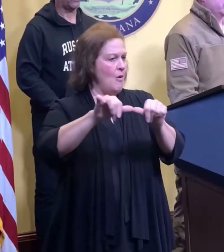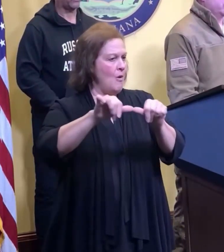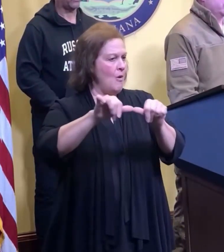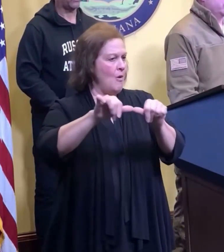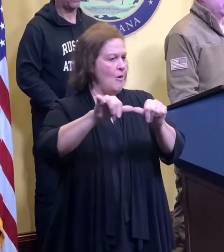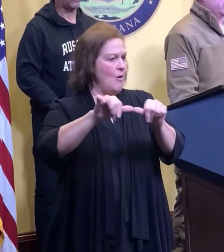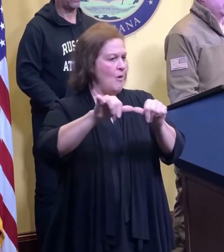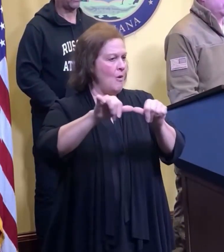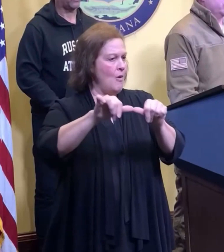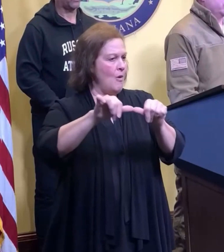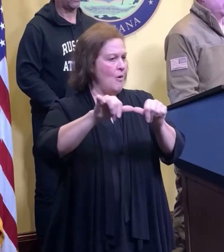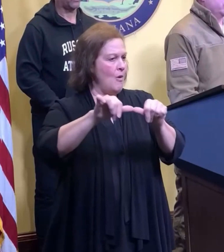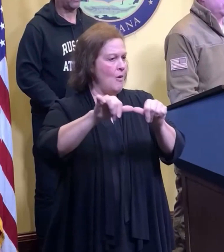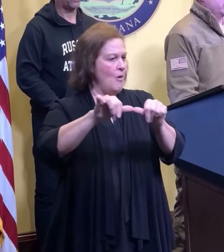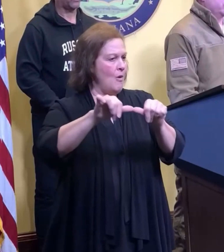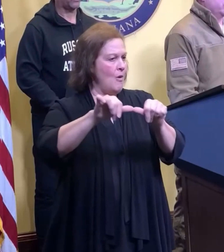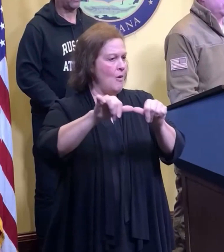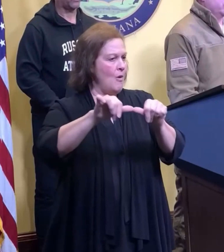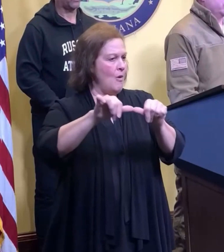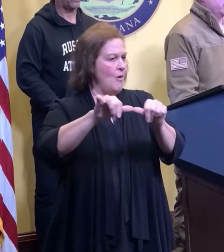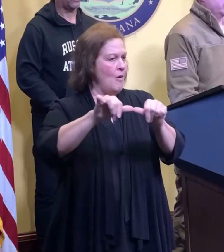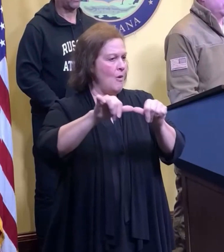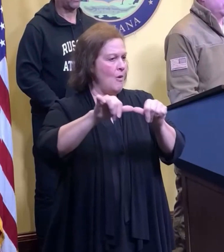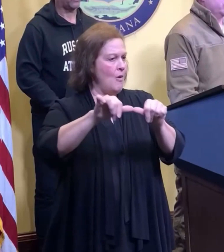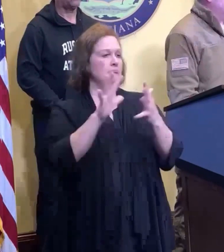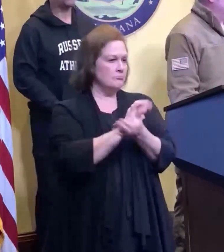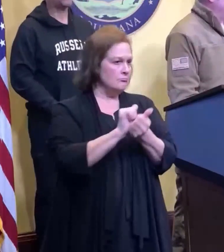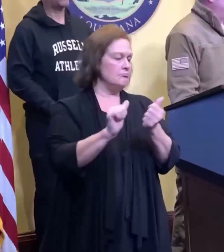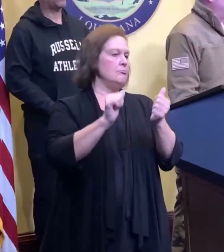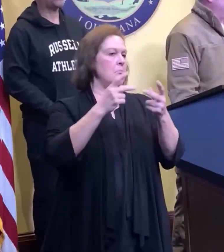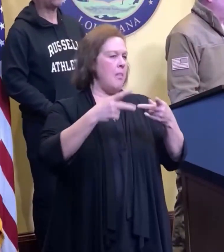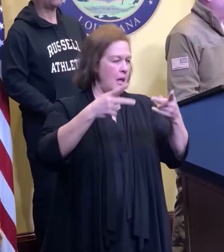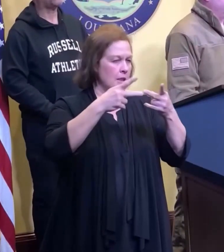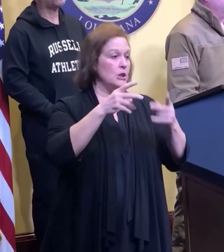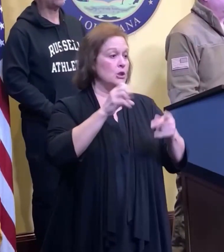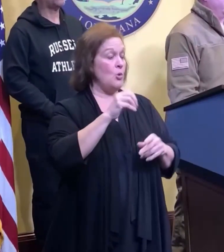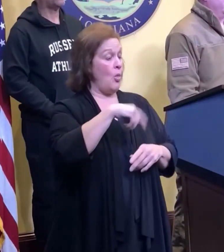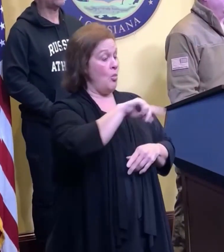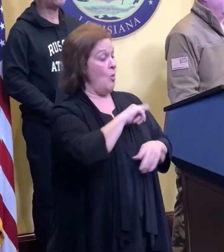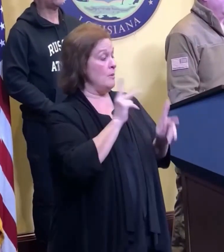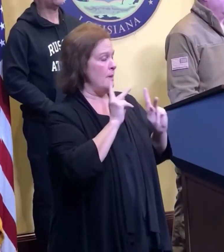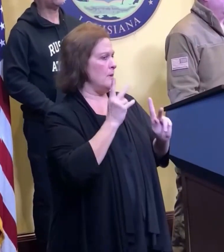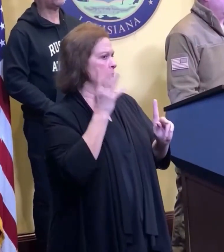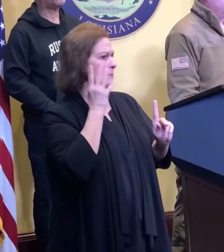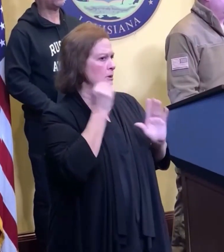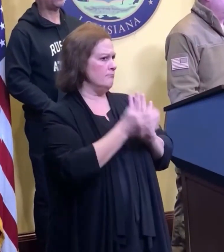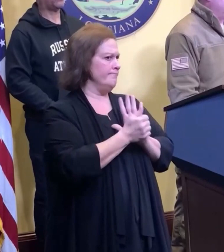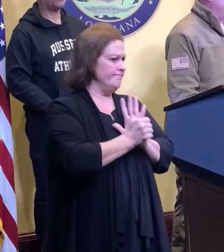rescue confined space rescue very technical types of rescues that uh you know potentially need to be